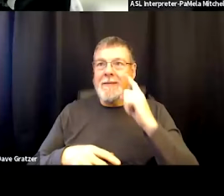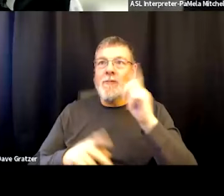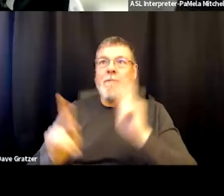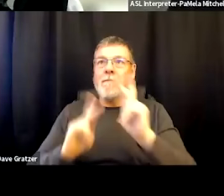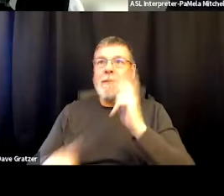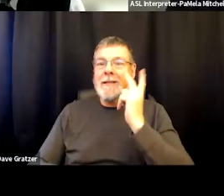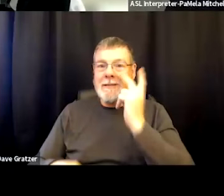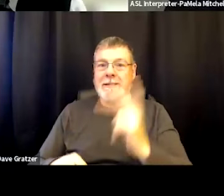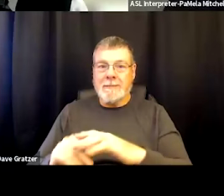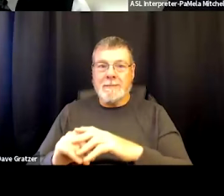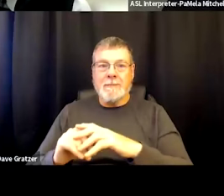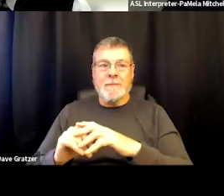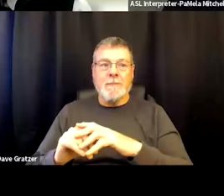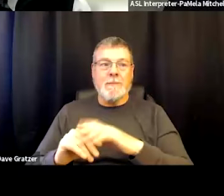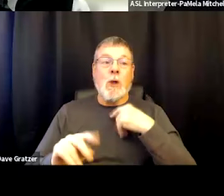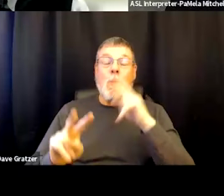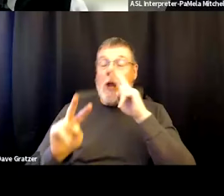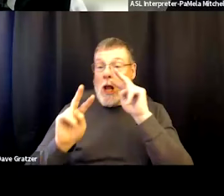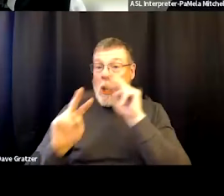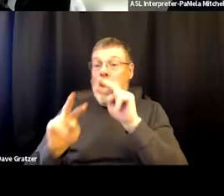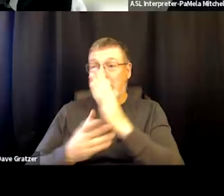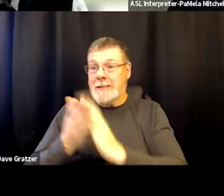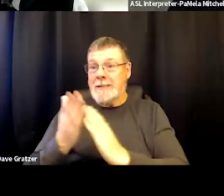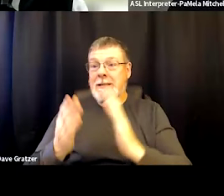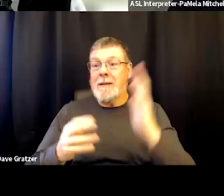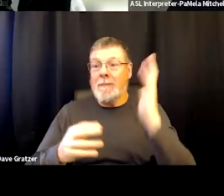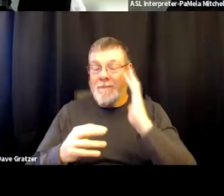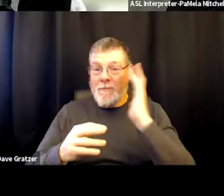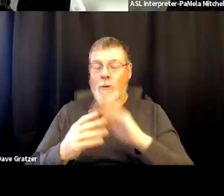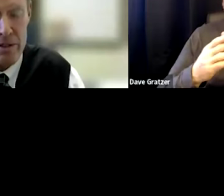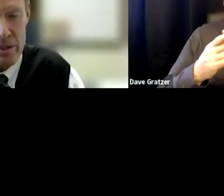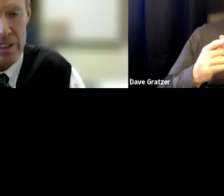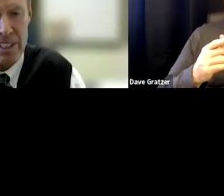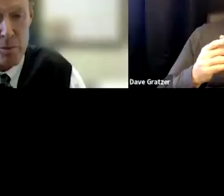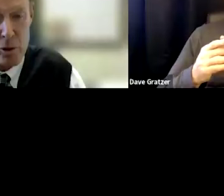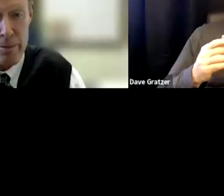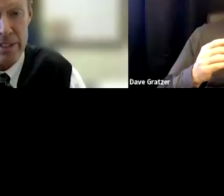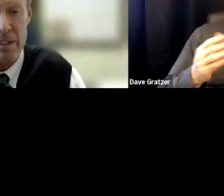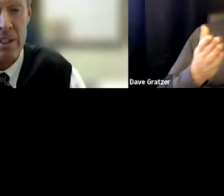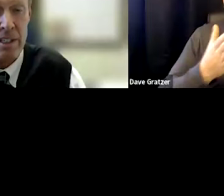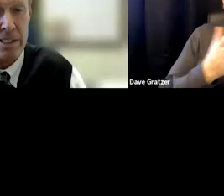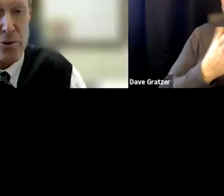And we mentioned some of those before. Housing, financial support, employment,